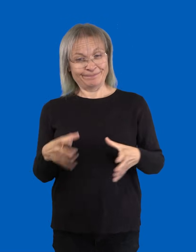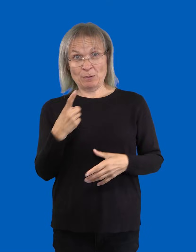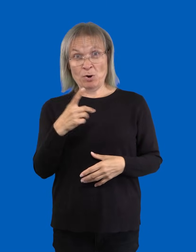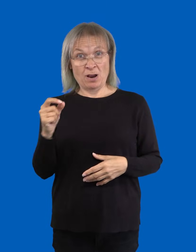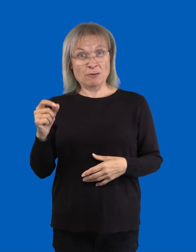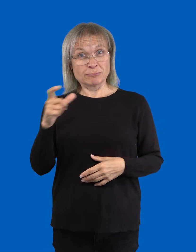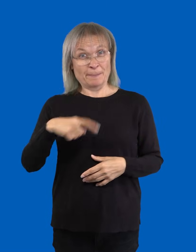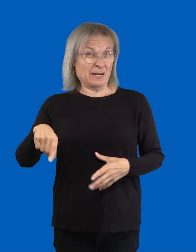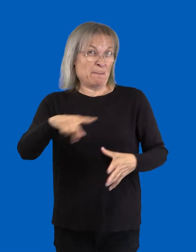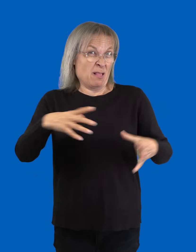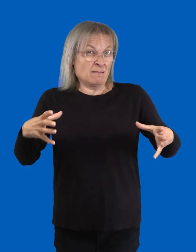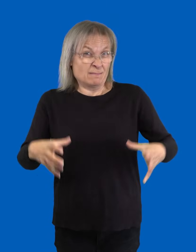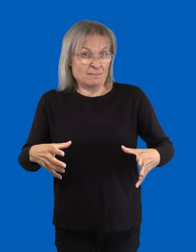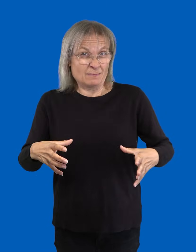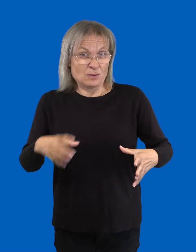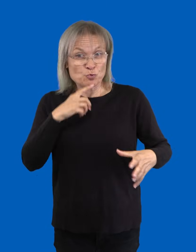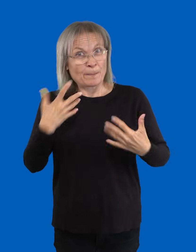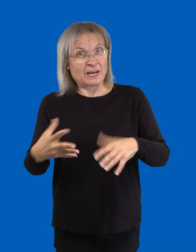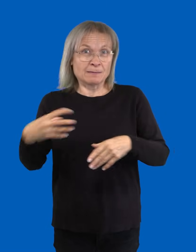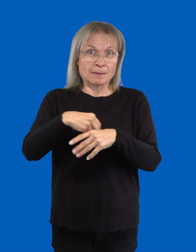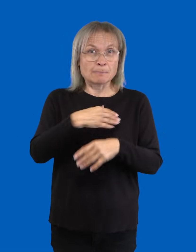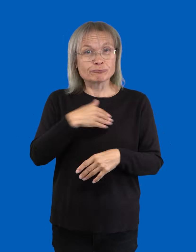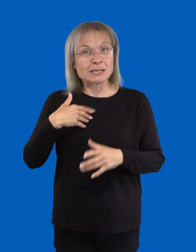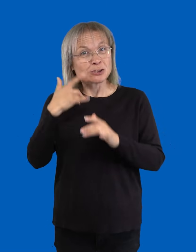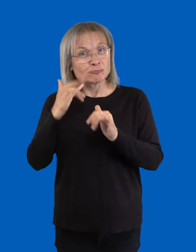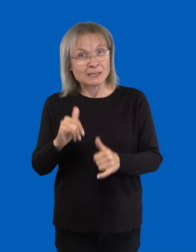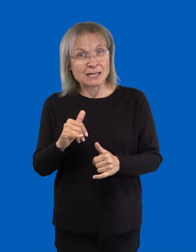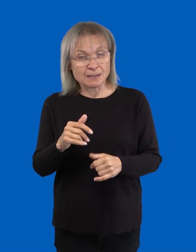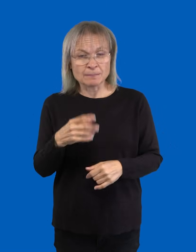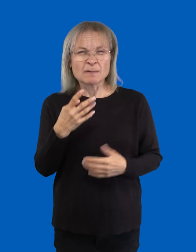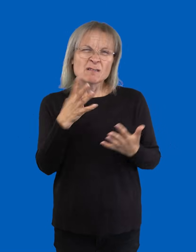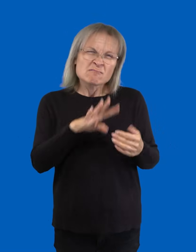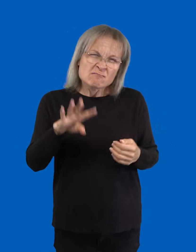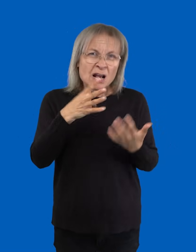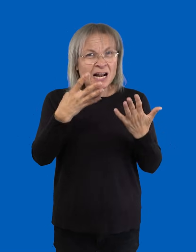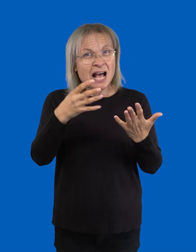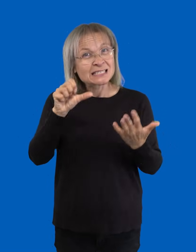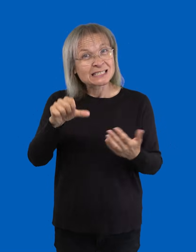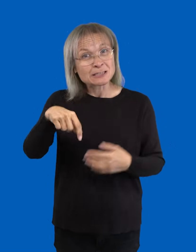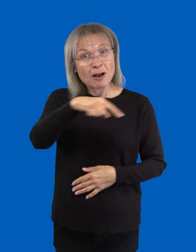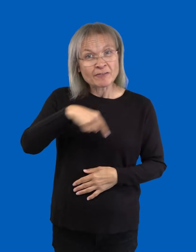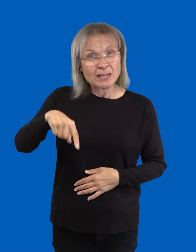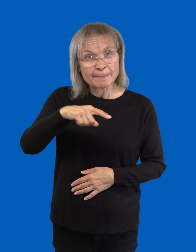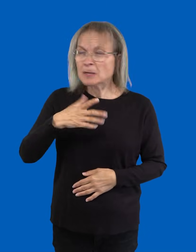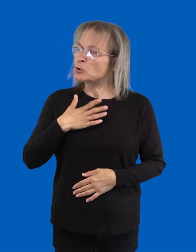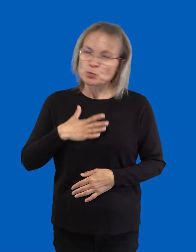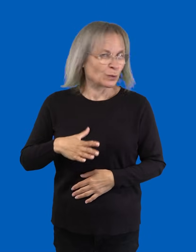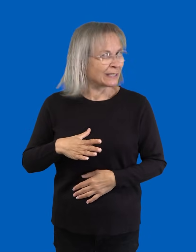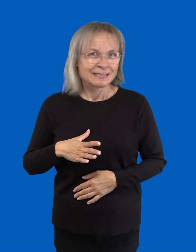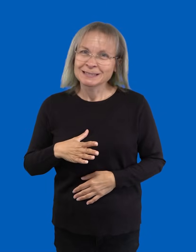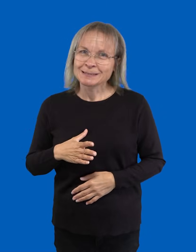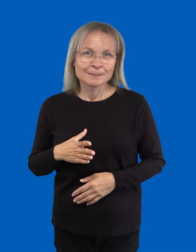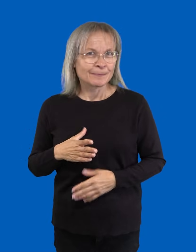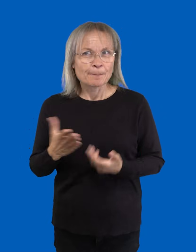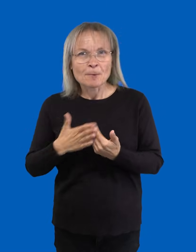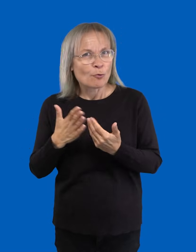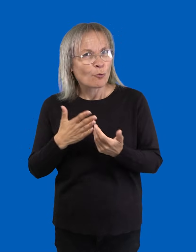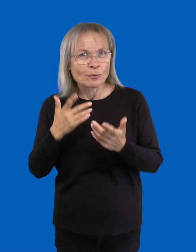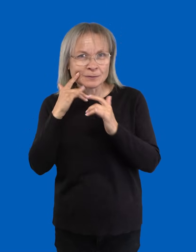Around 96 people out of 100 taking part in breast screening do not need further tests.